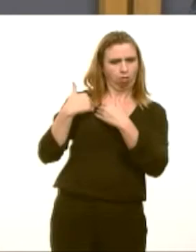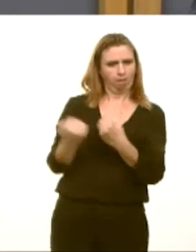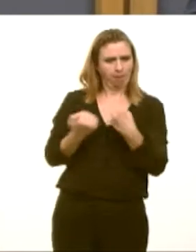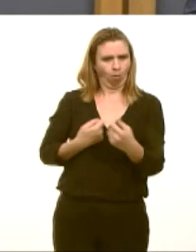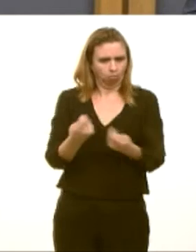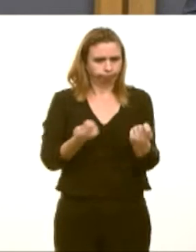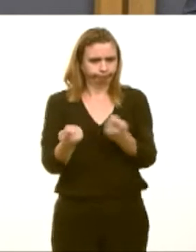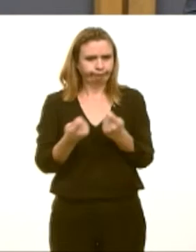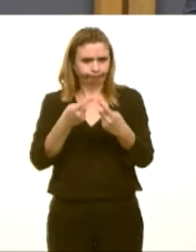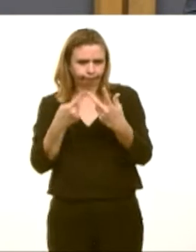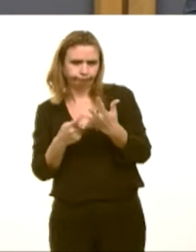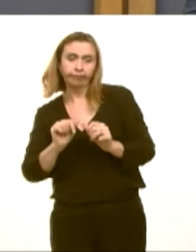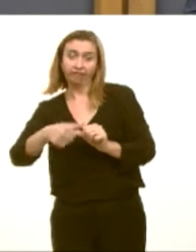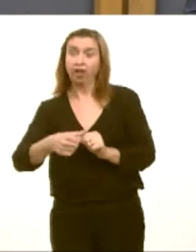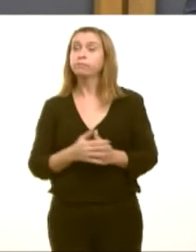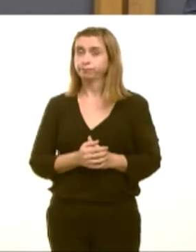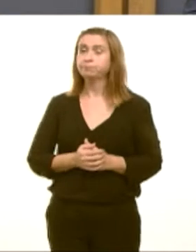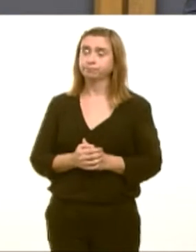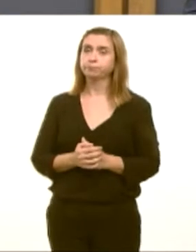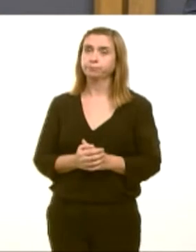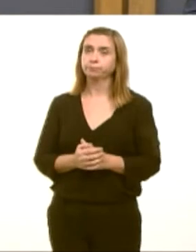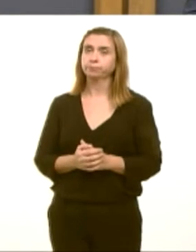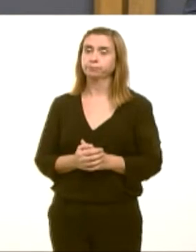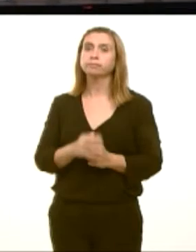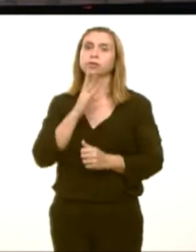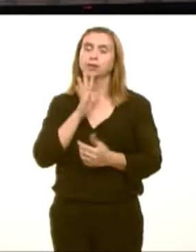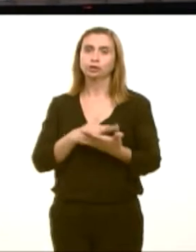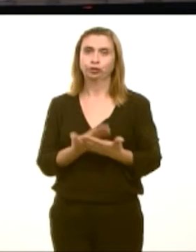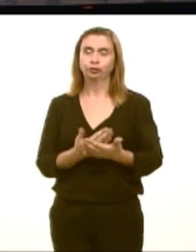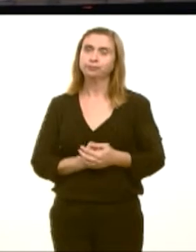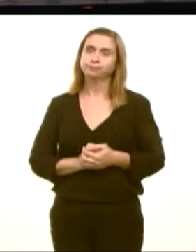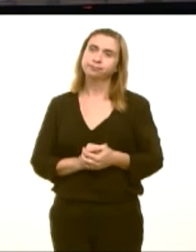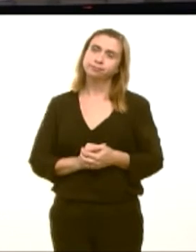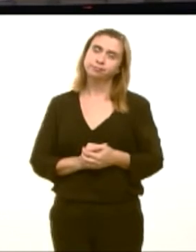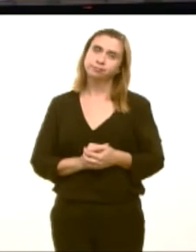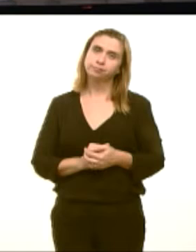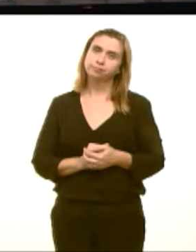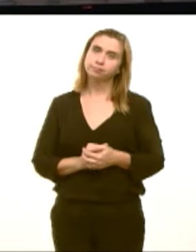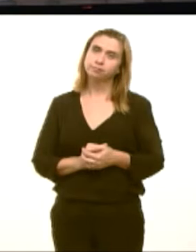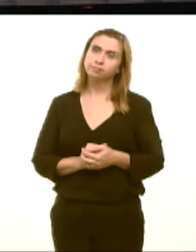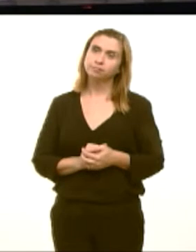Alun Ffred Jones: O gofio penderfyniad y Llywodraeth i ddileu CyMAL: Amgueddfeydd Archifau a Llyfrgelloedd